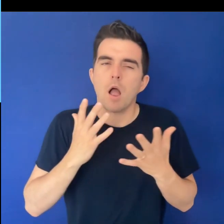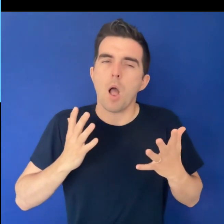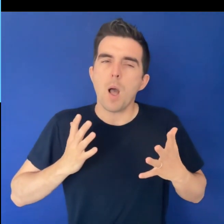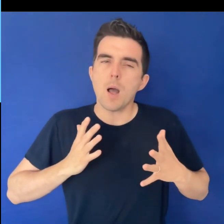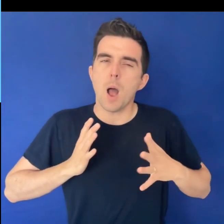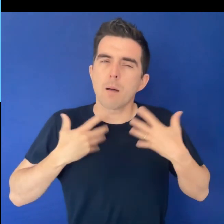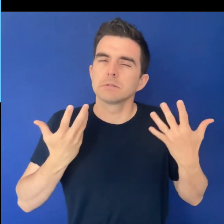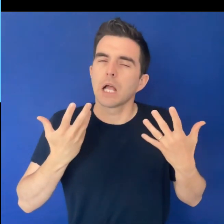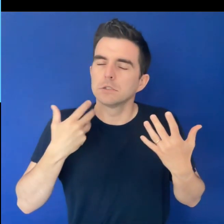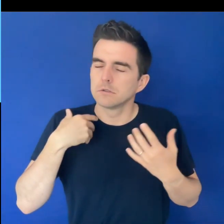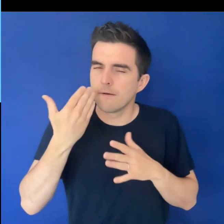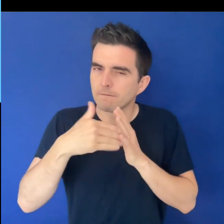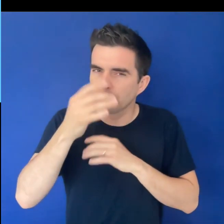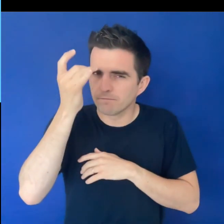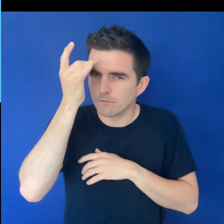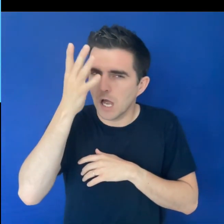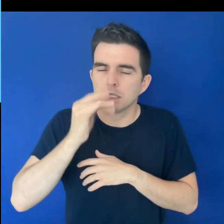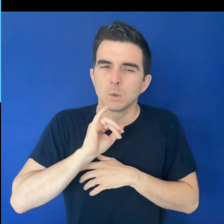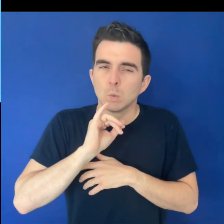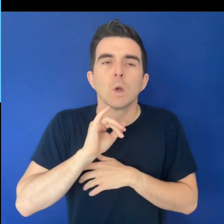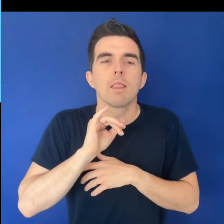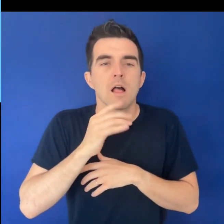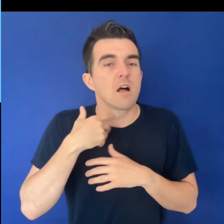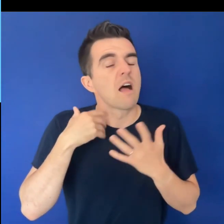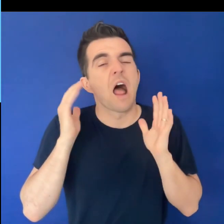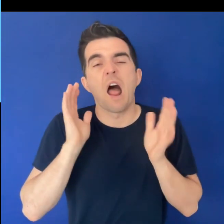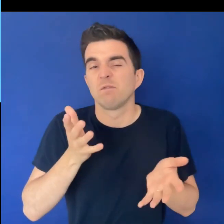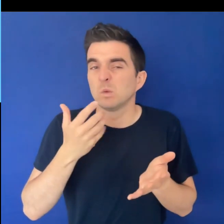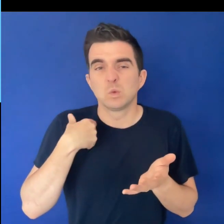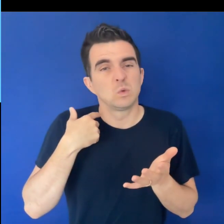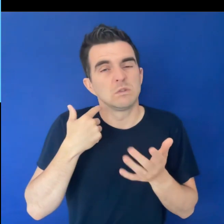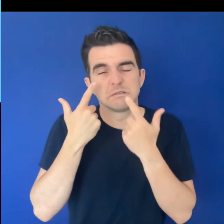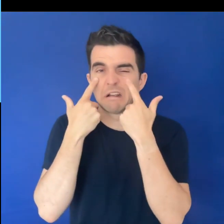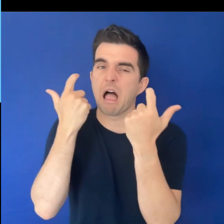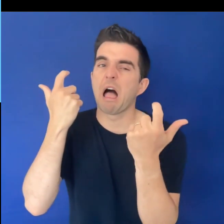I will never forget how upset I was, and how I ended up calling my mother and father,